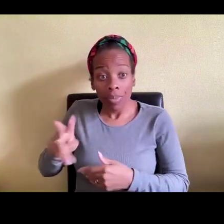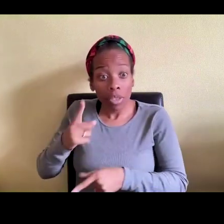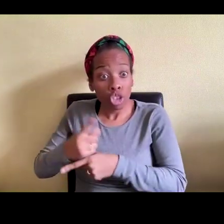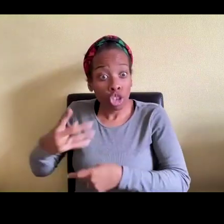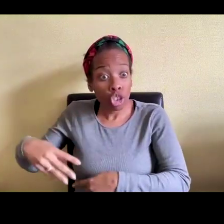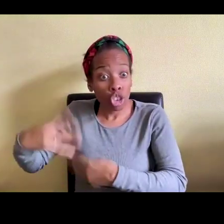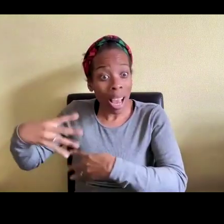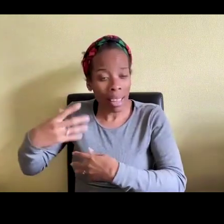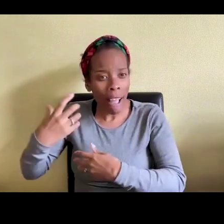is the six months